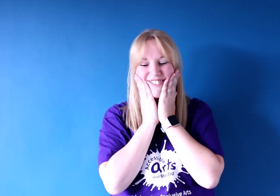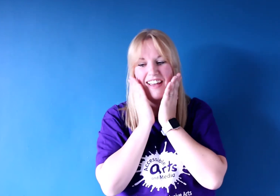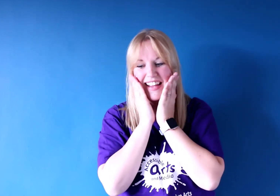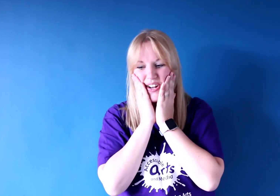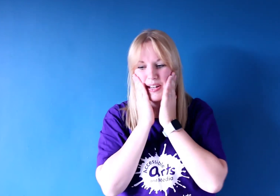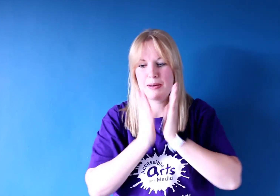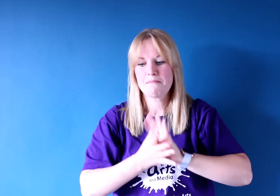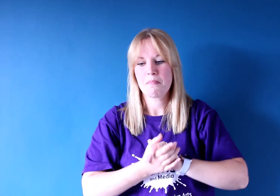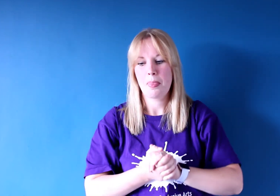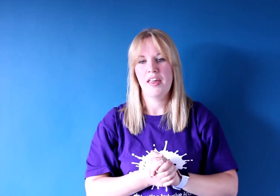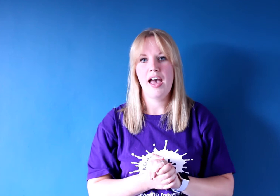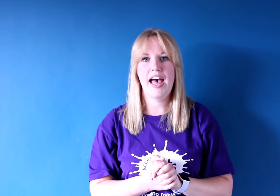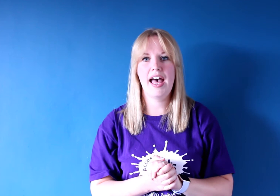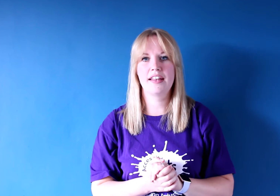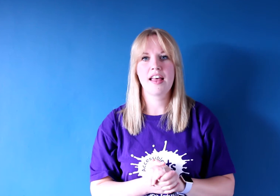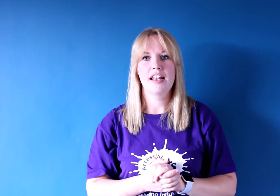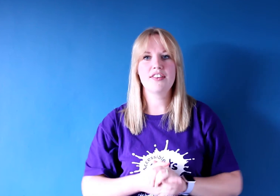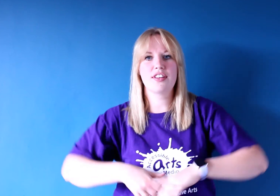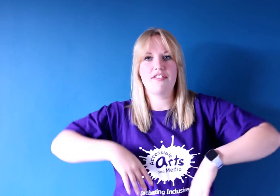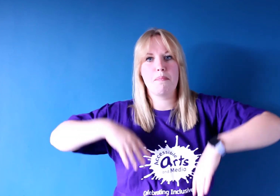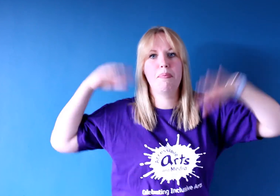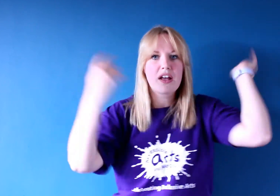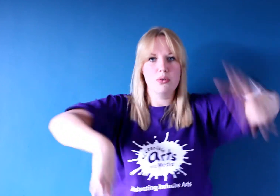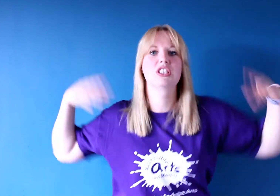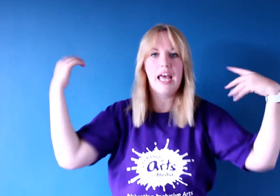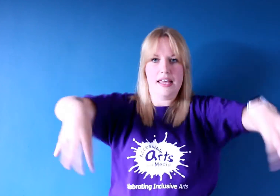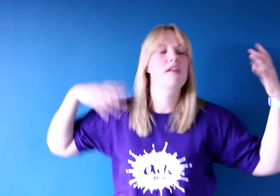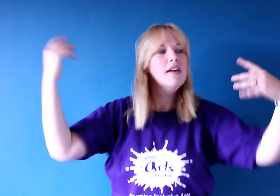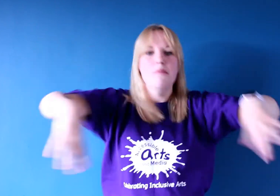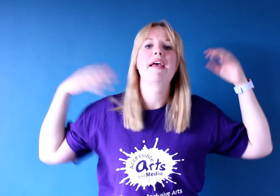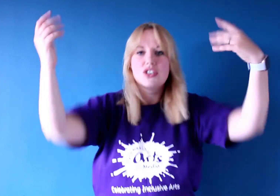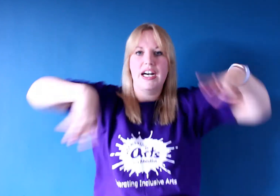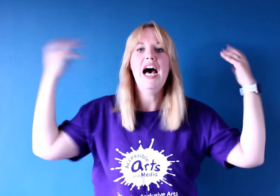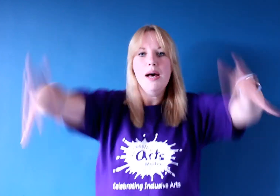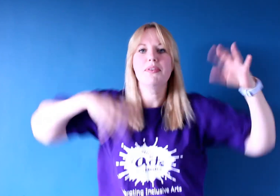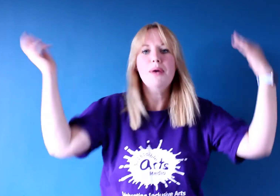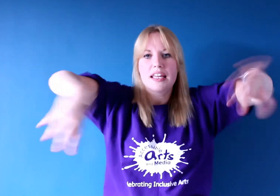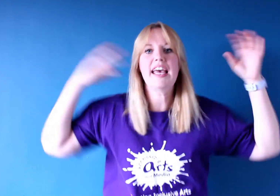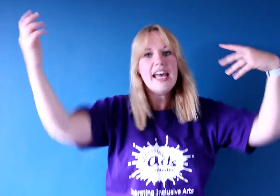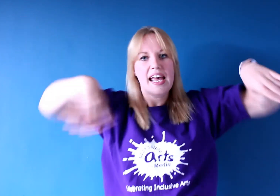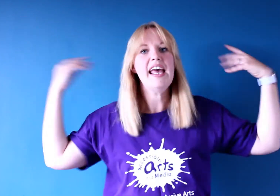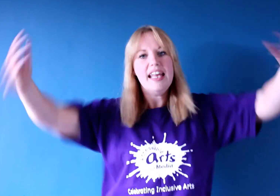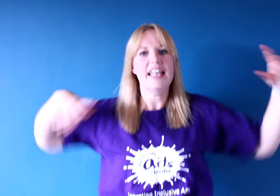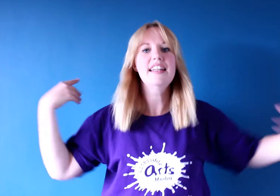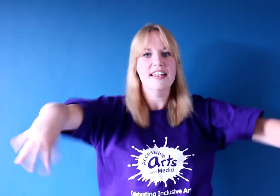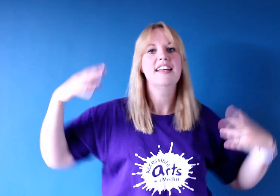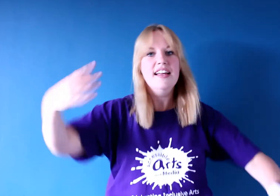Very good. And let’s just have a big old shake. Make sure arms are working